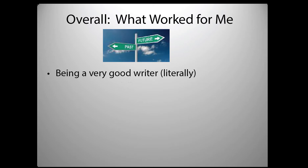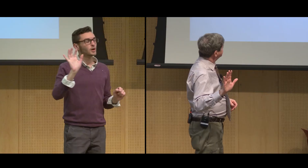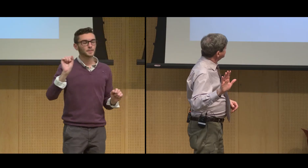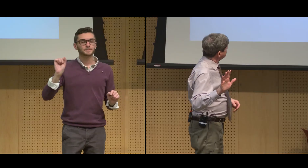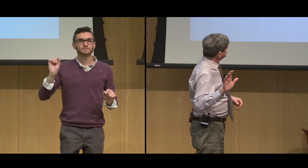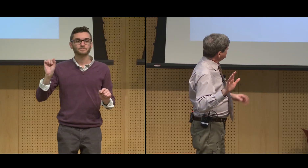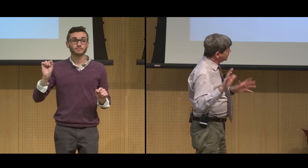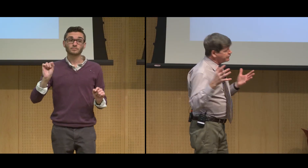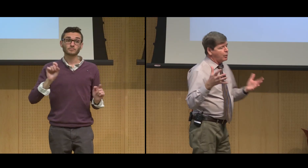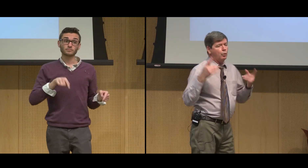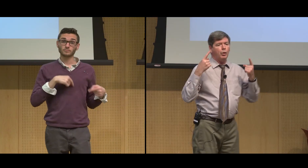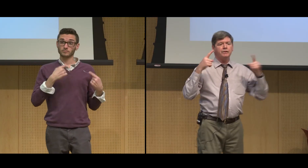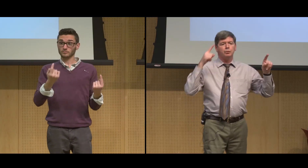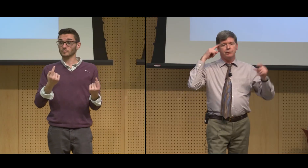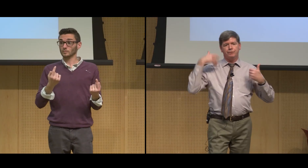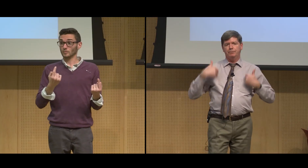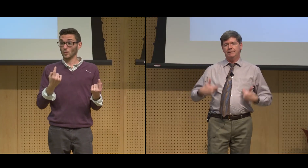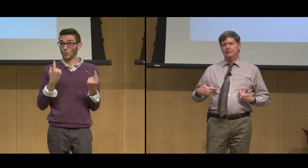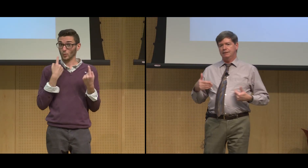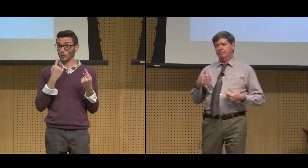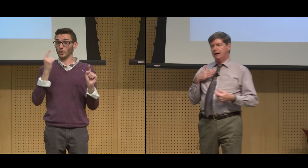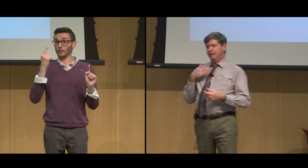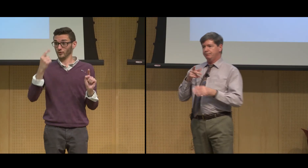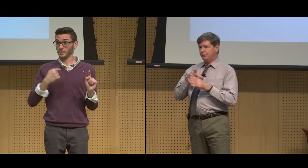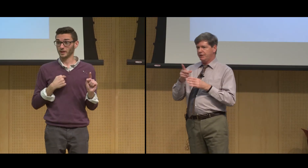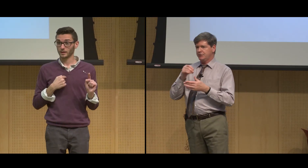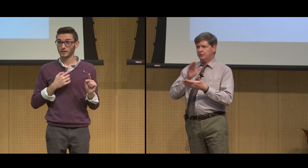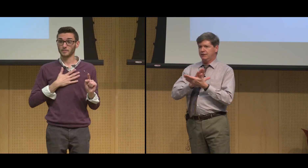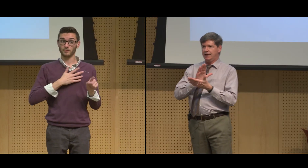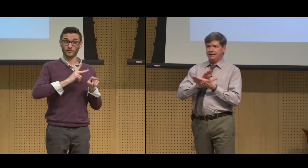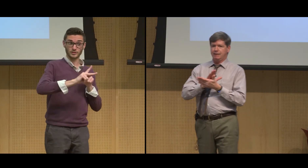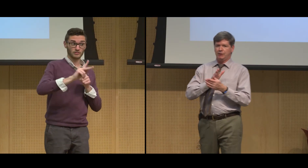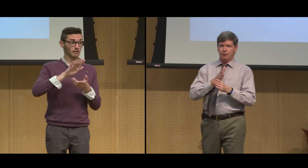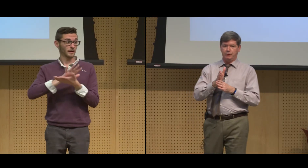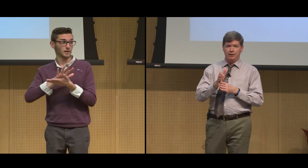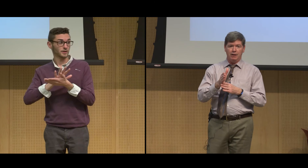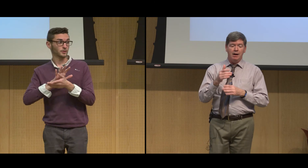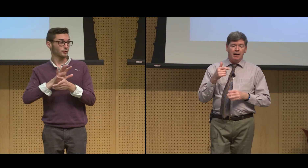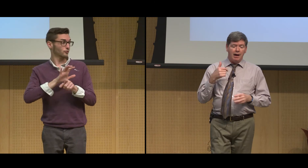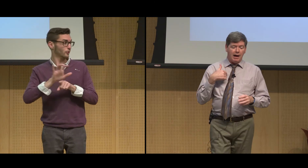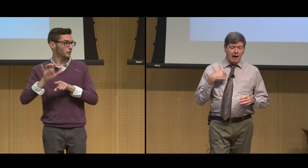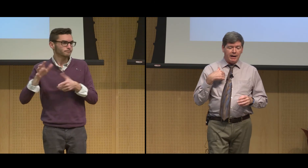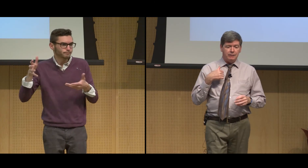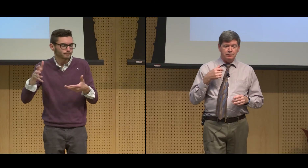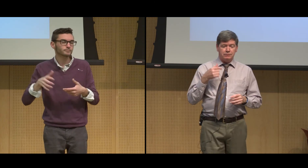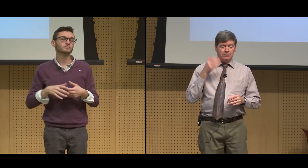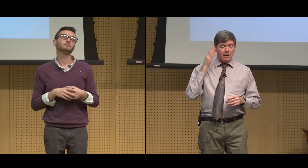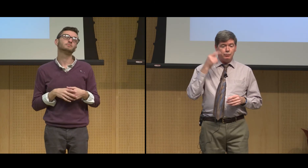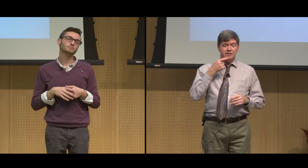Um, so what's worked for me in my professional and academic career?